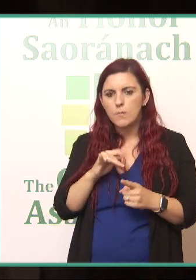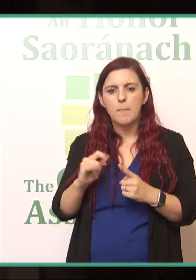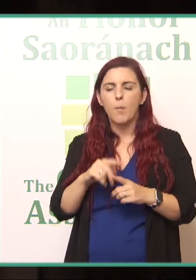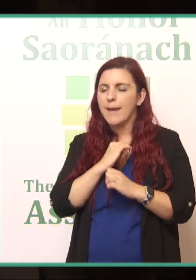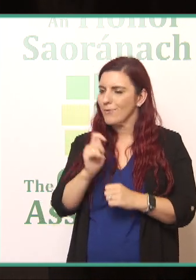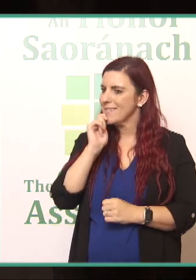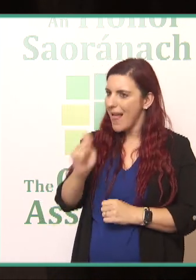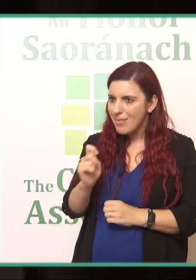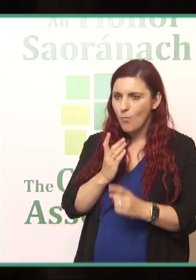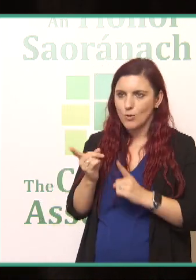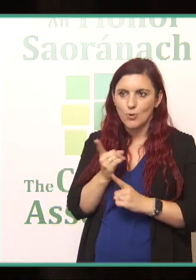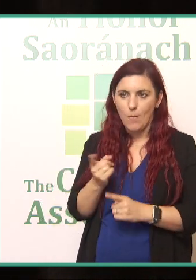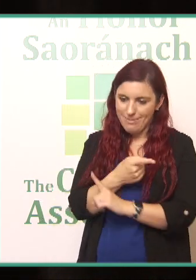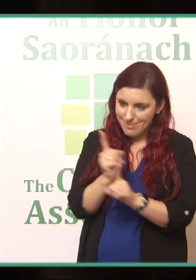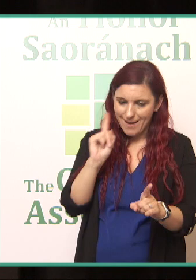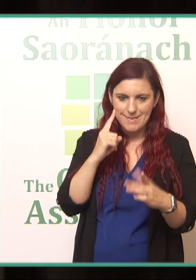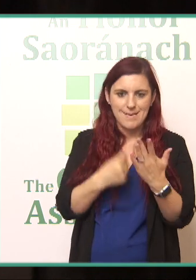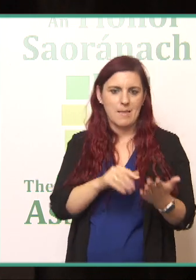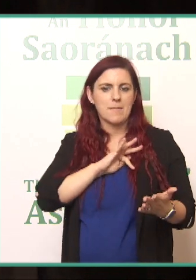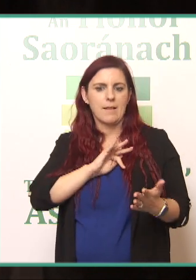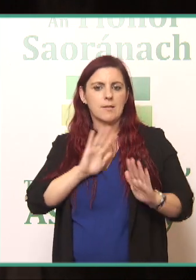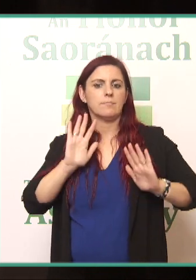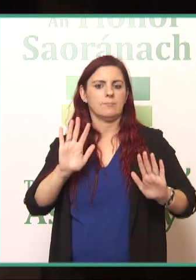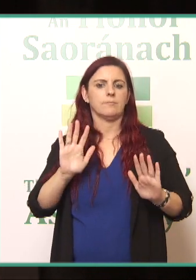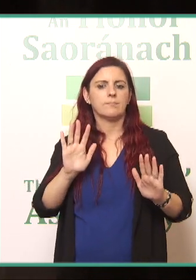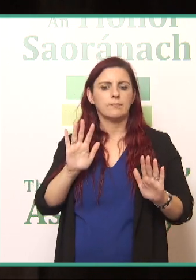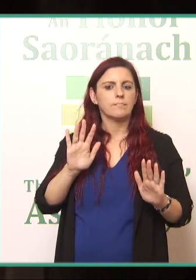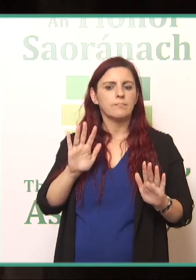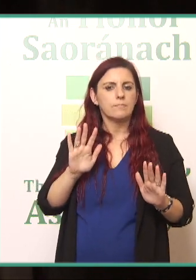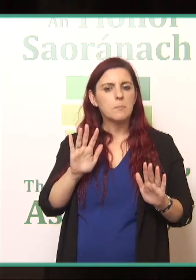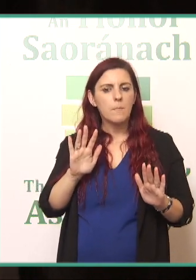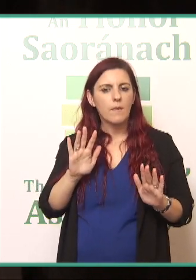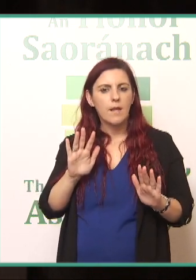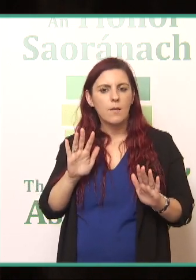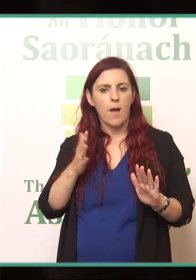to do because for Farmers a big reason for being a farmer is that nobody tells me what to do I can